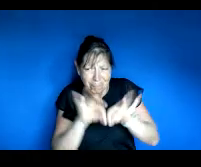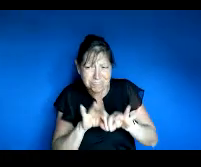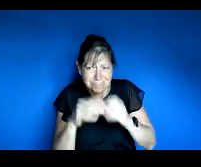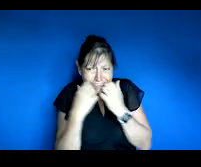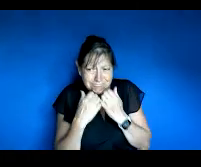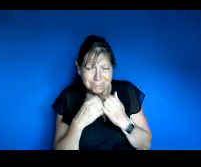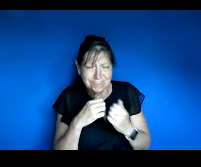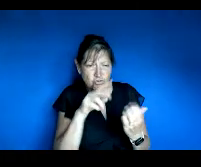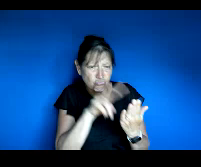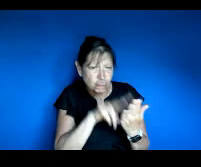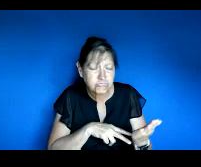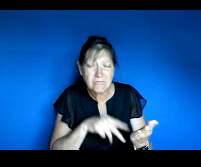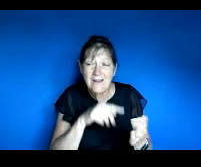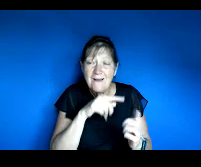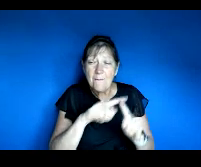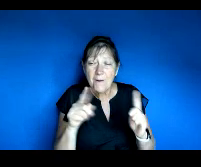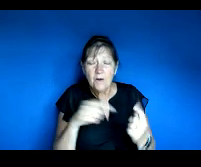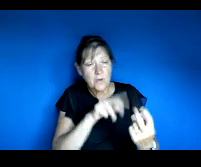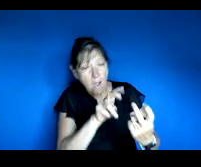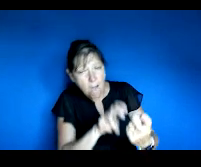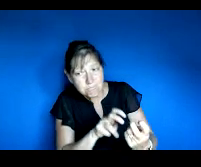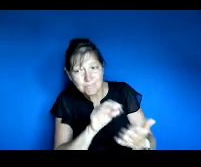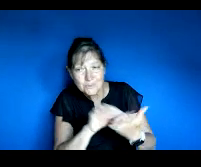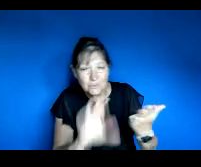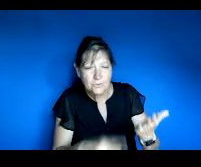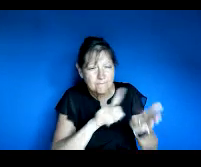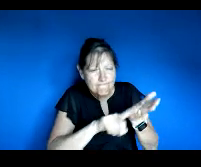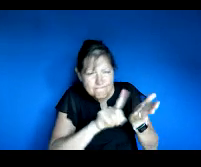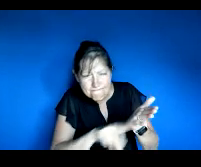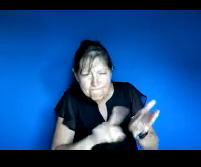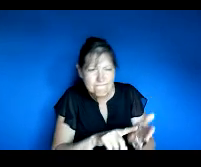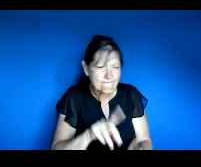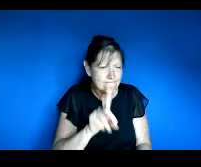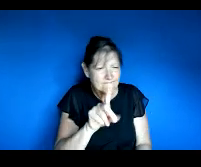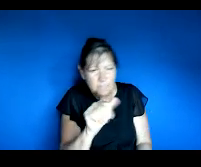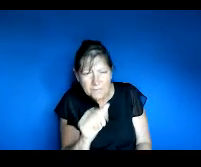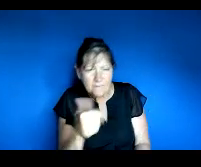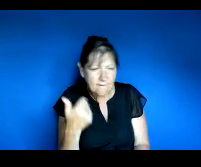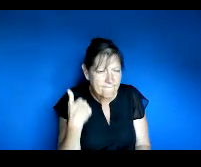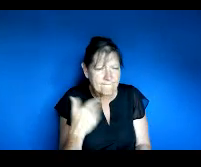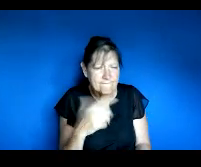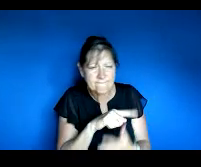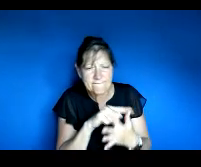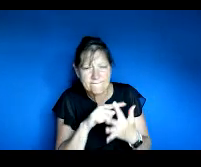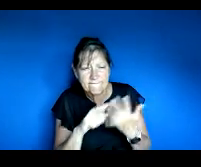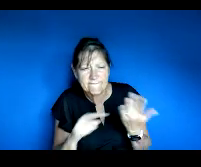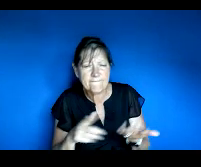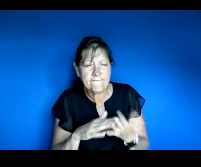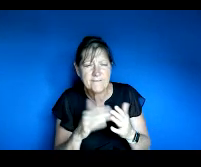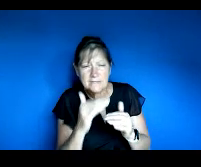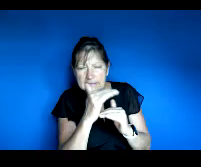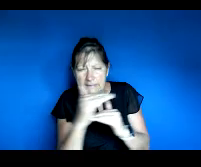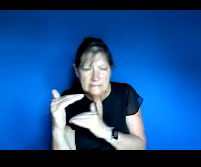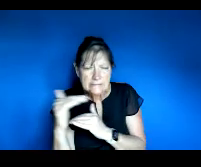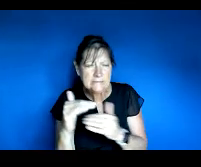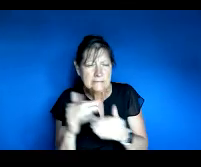and the documentation they provide to, you know, verify student's disability and the functional limitations that may result from that,